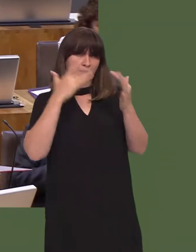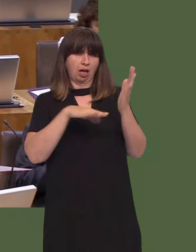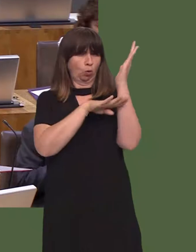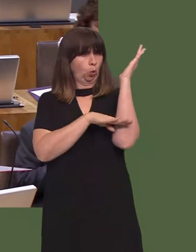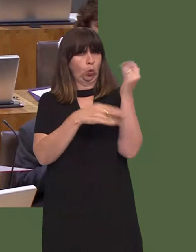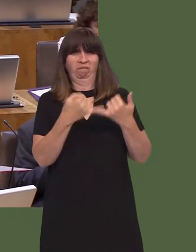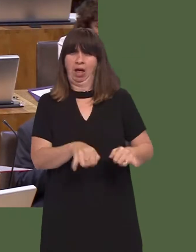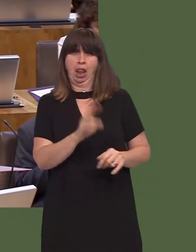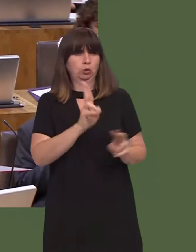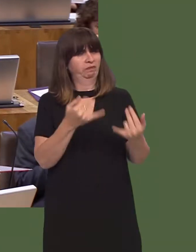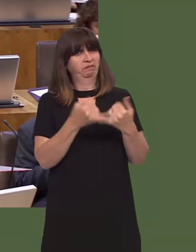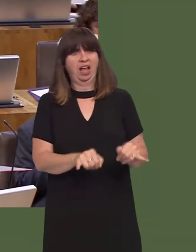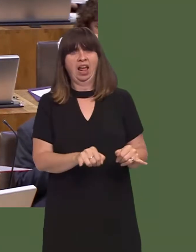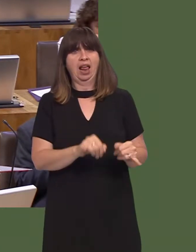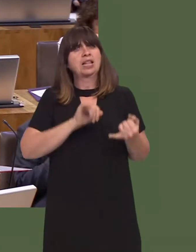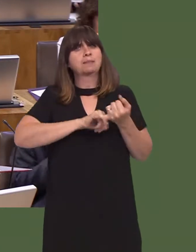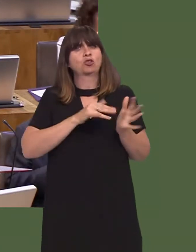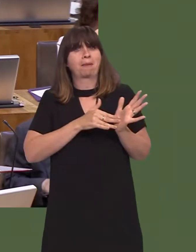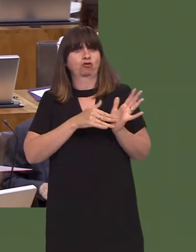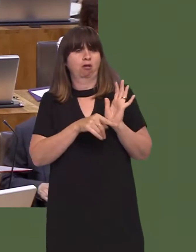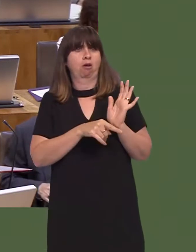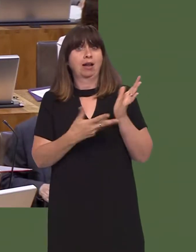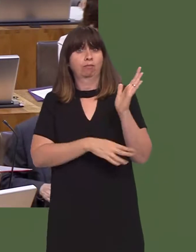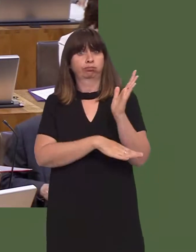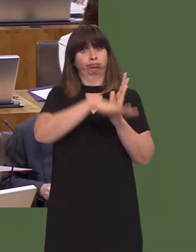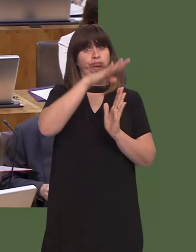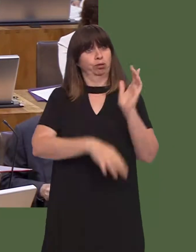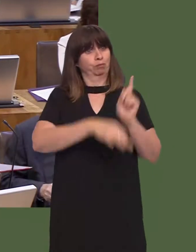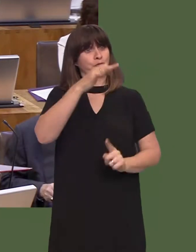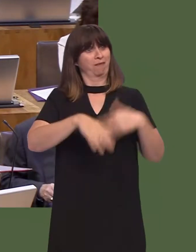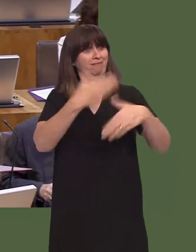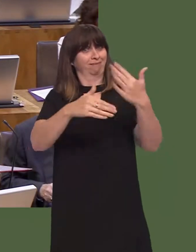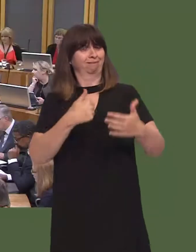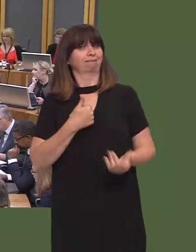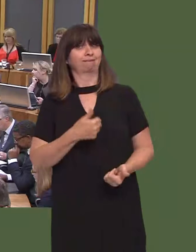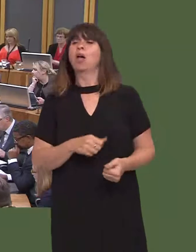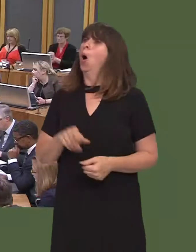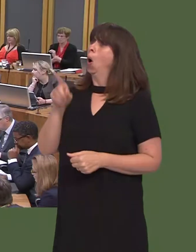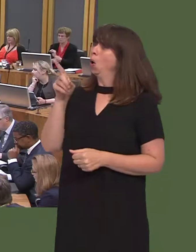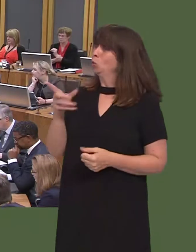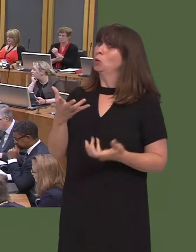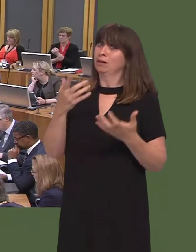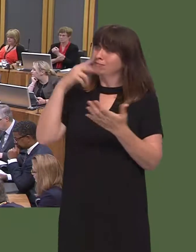removed from special measures. And I hope, of course, the school maintains and continues to improve. Huw Irranca-Davies: Iím delighted that the